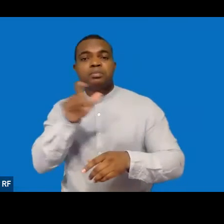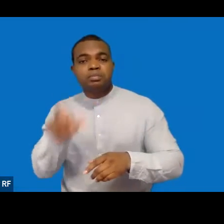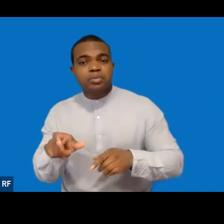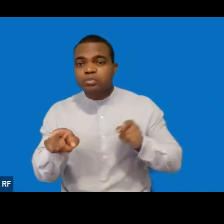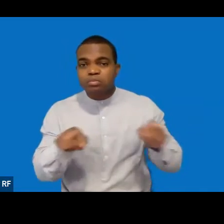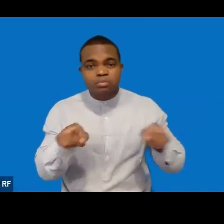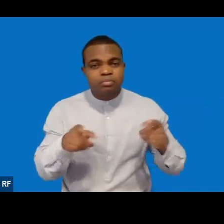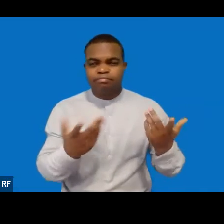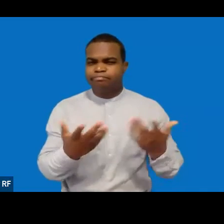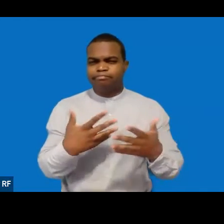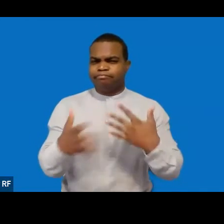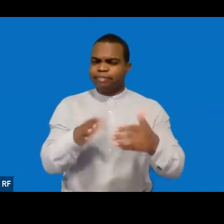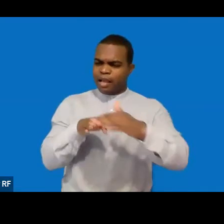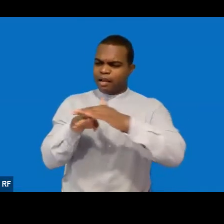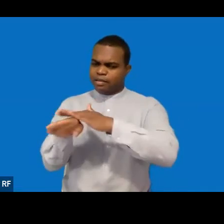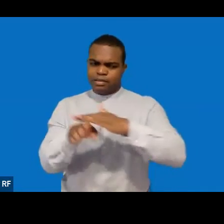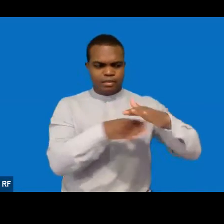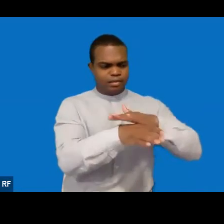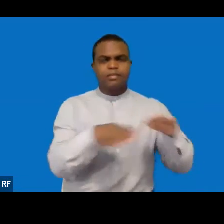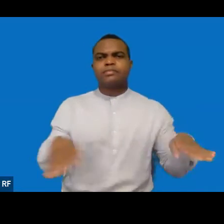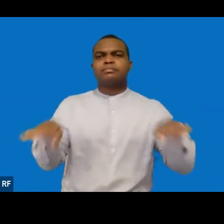These demands did not lead to a law immediately,